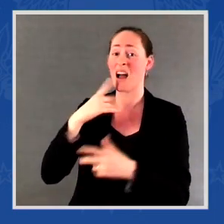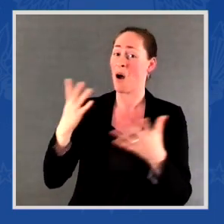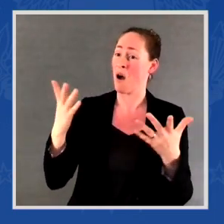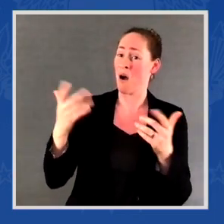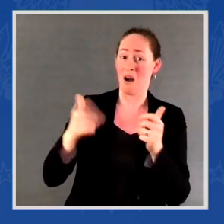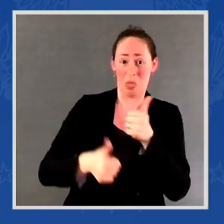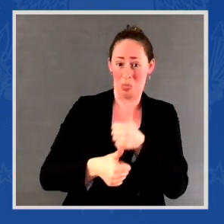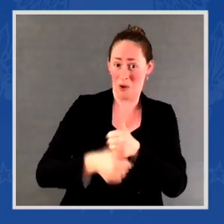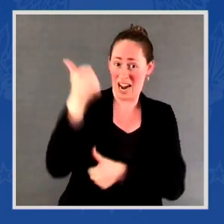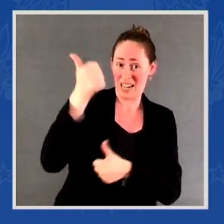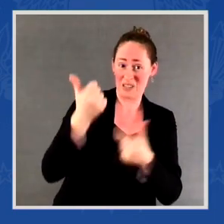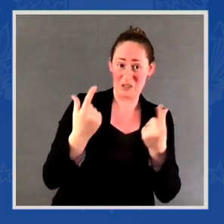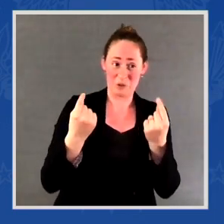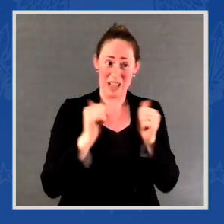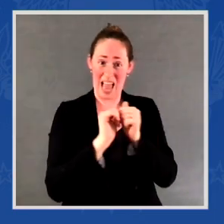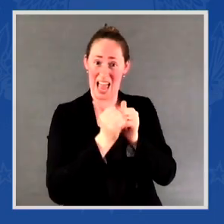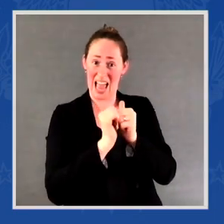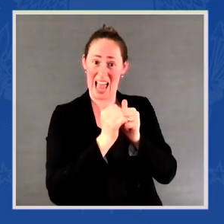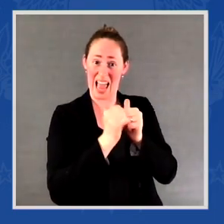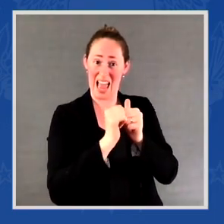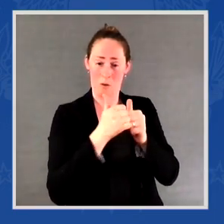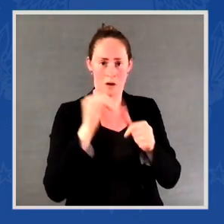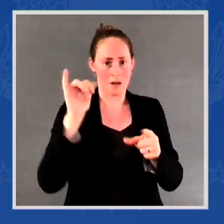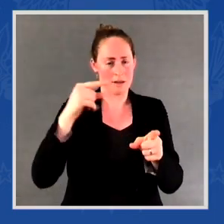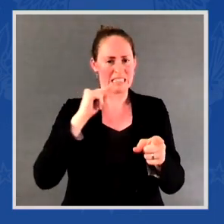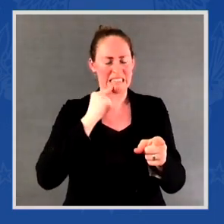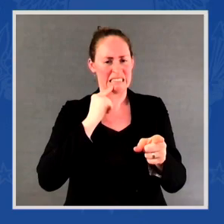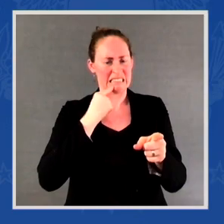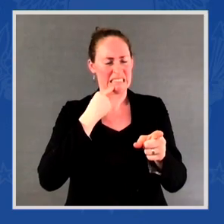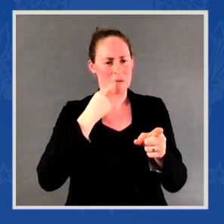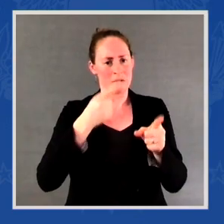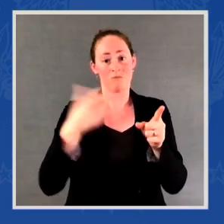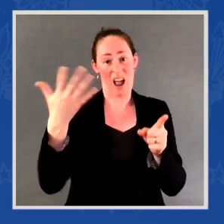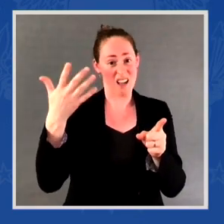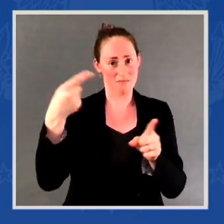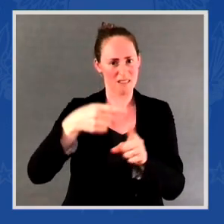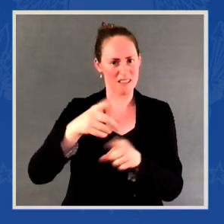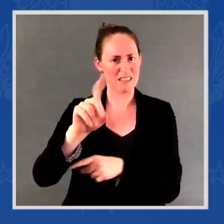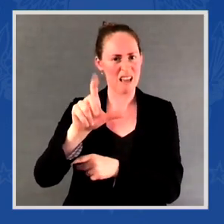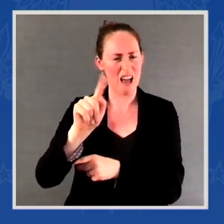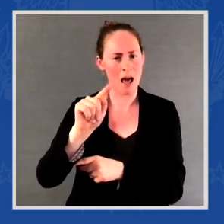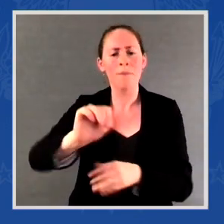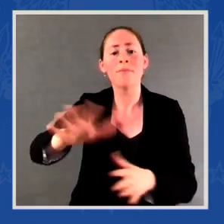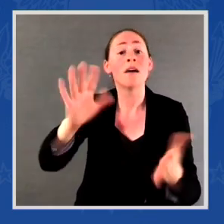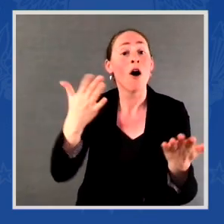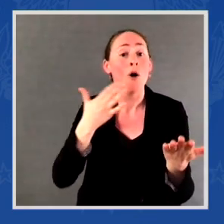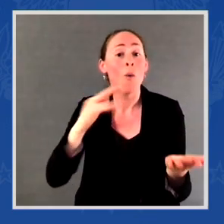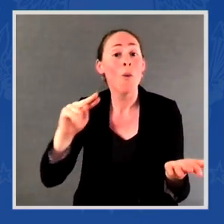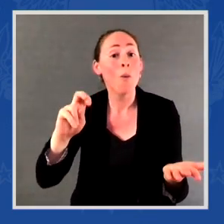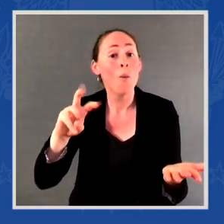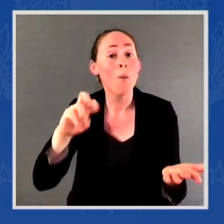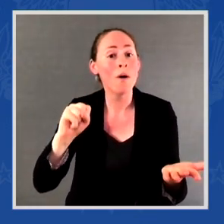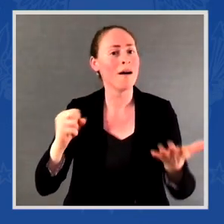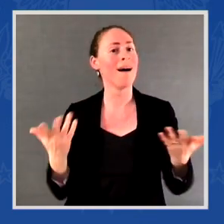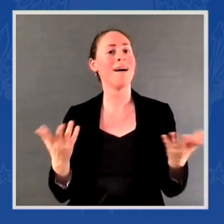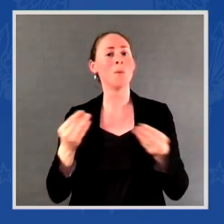But the good news is, we have a solution. The science is clear. The best way to protect yourself against the virus